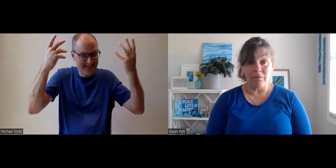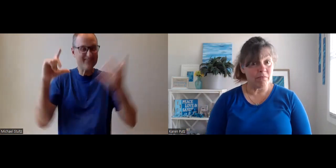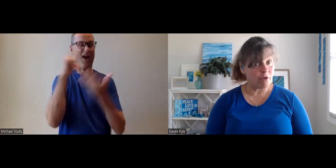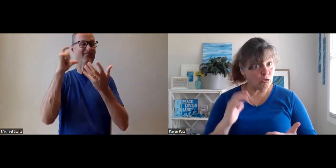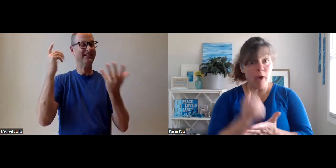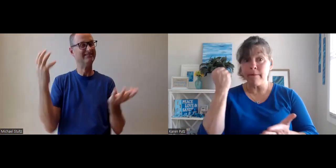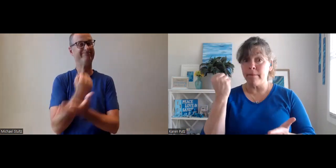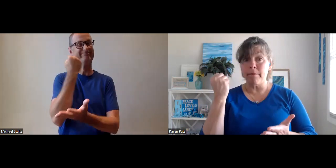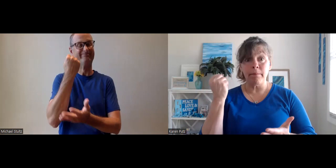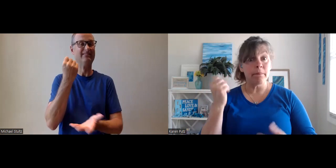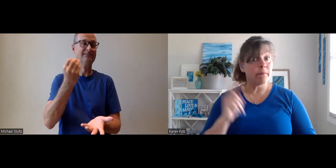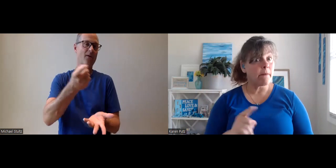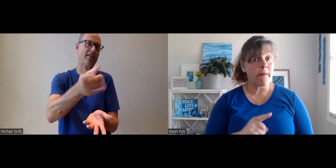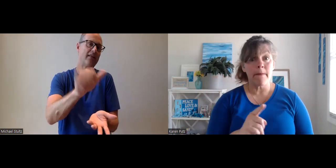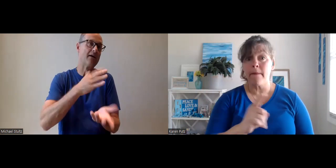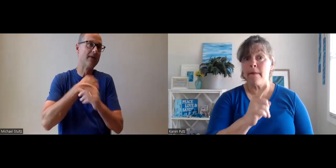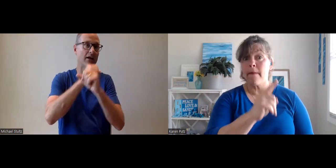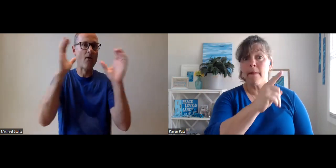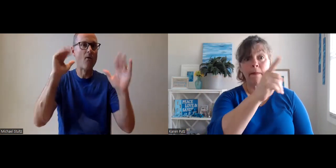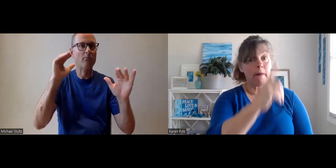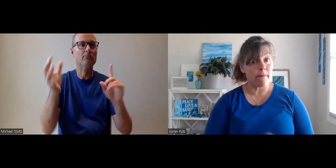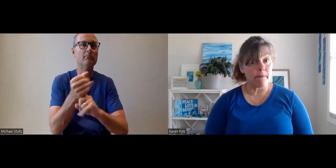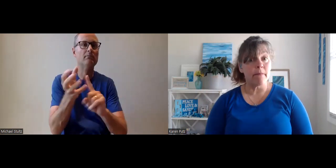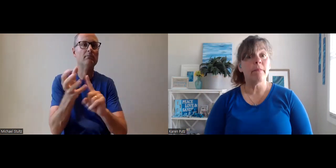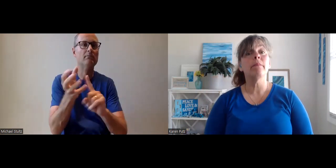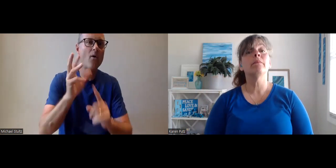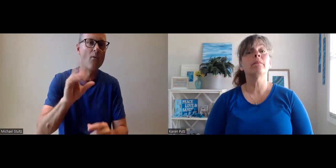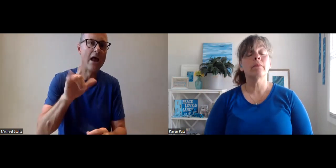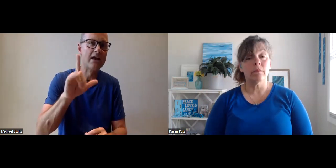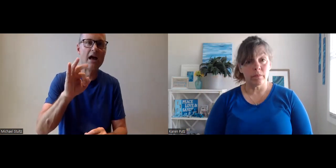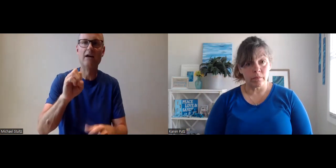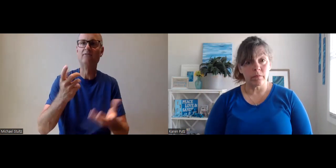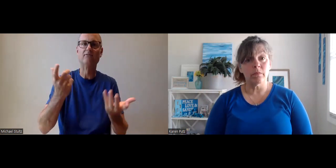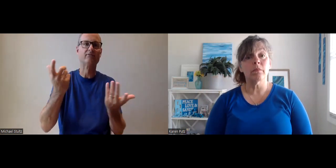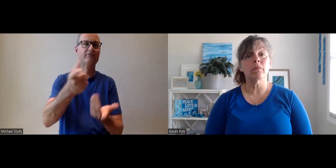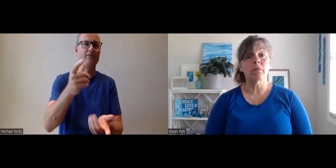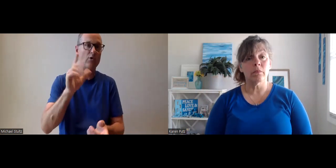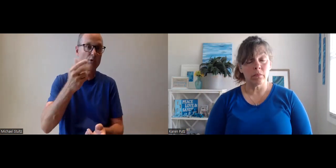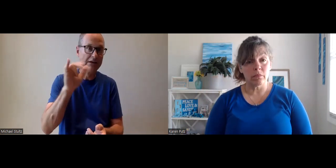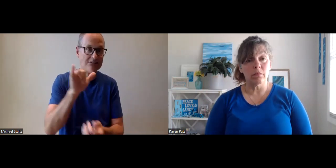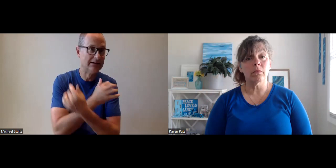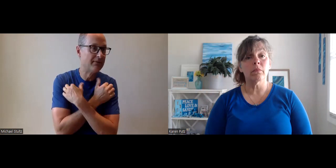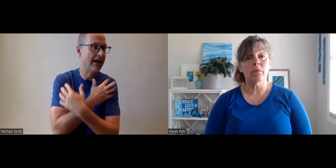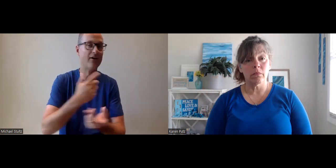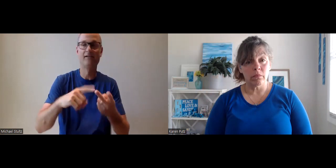And you have to find like, you know, the specific lighting for it, where the land, where the, what kind of brands,